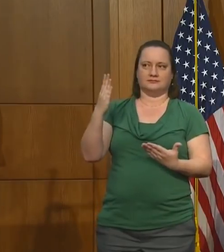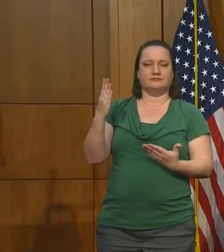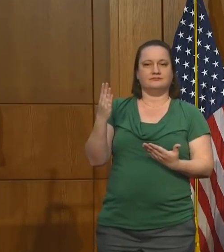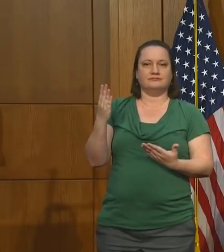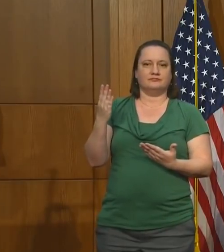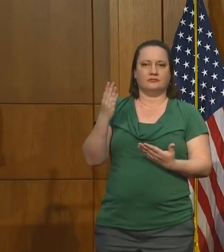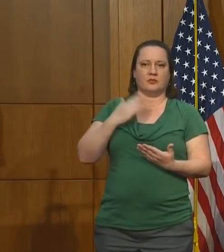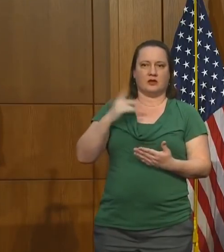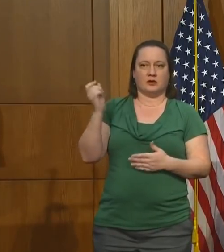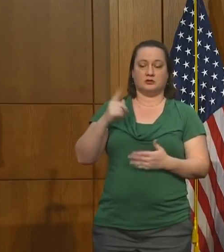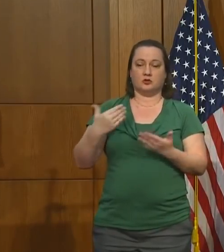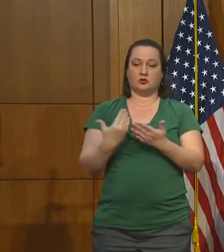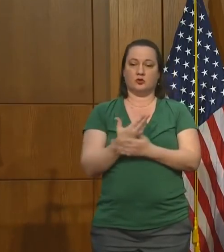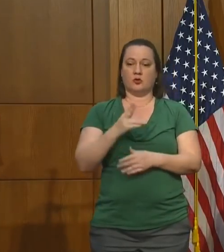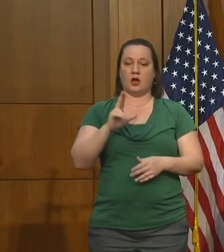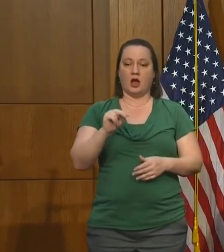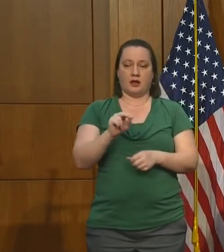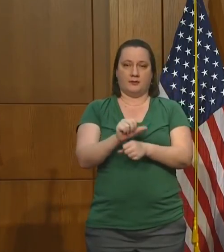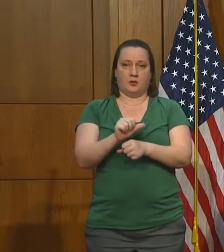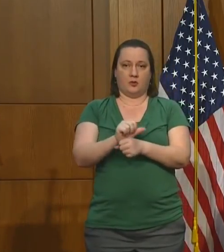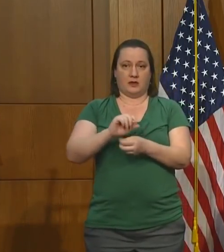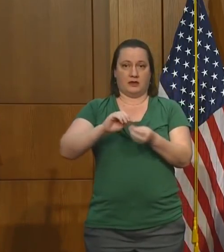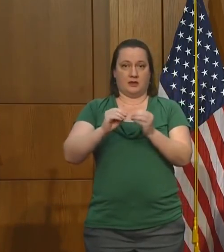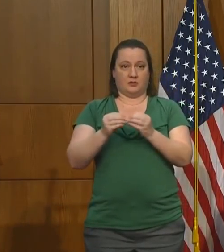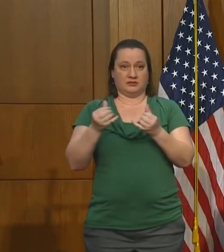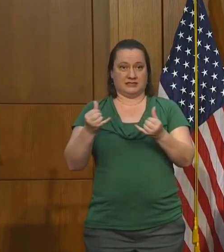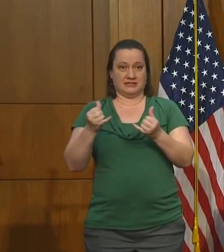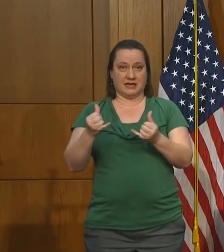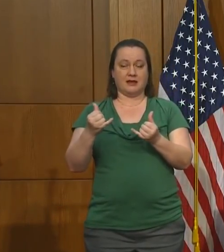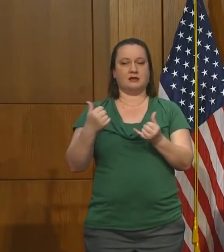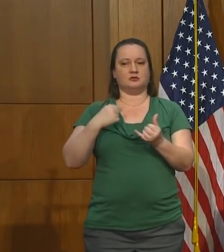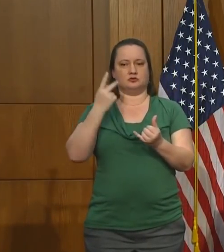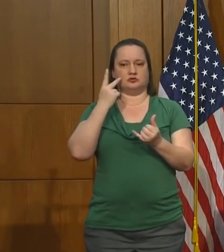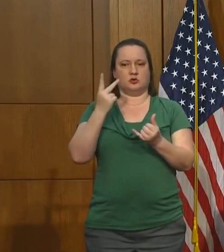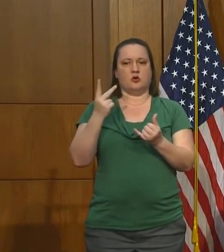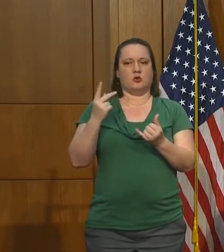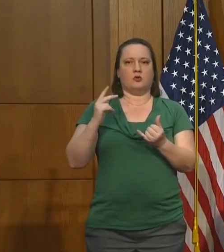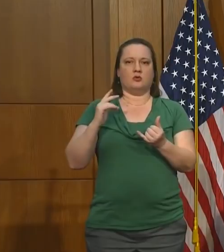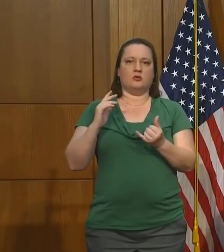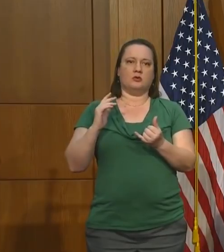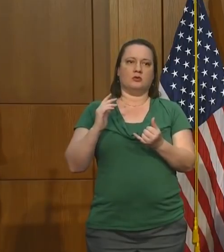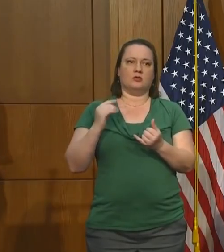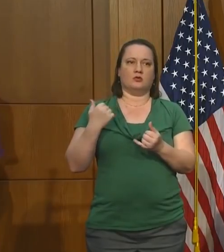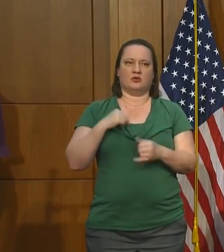THAT EFFORT. THANK YOU. GOOD AFTERNOON GOVERNOR THANK YOU FOR TAKING MY QUESTIONS THE NEW UNEMPLOYMENT NUMBERS CAME OUT